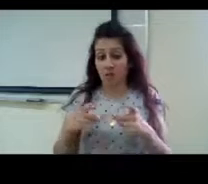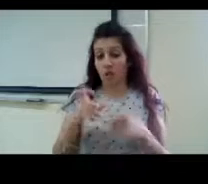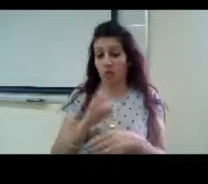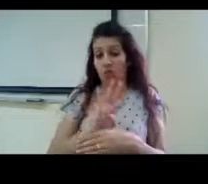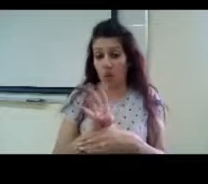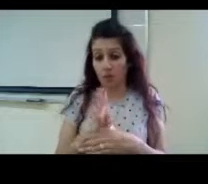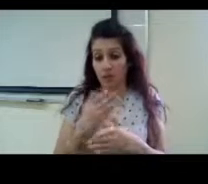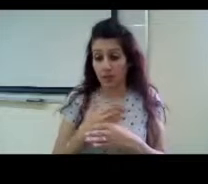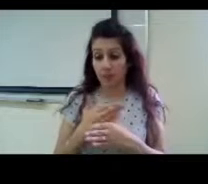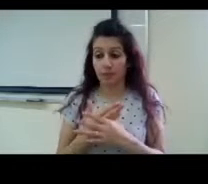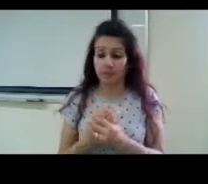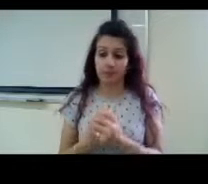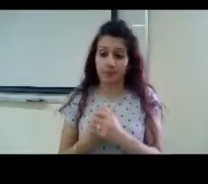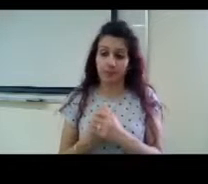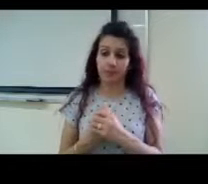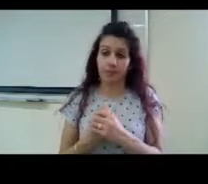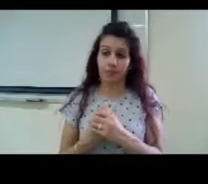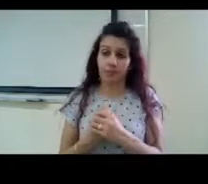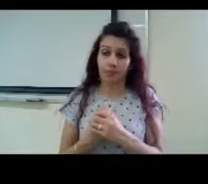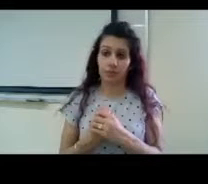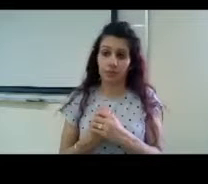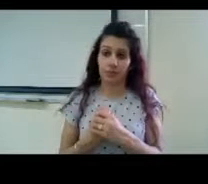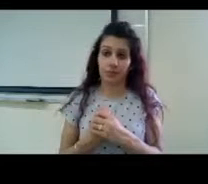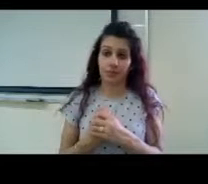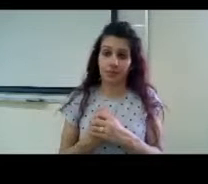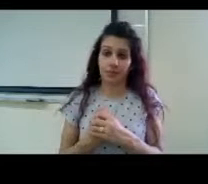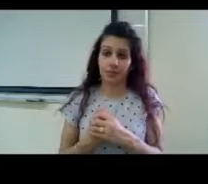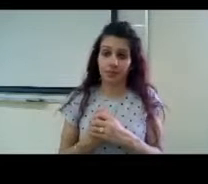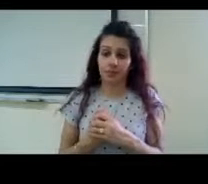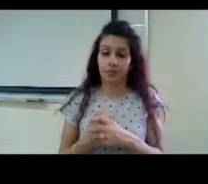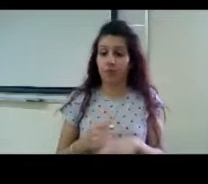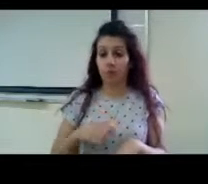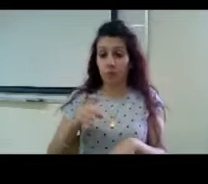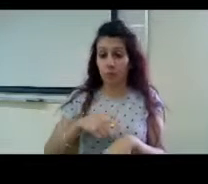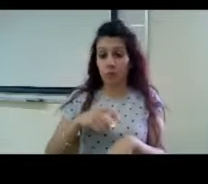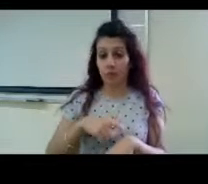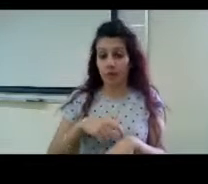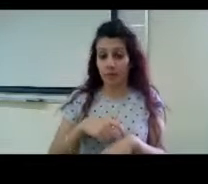so the first things we did included expanding our toolkit of how to